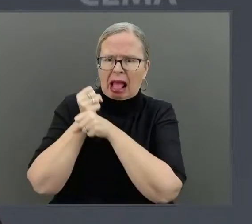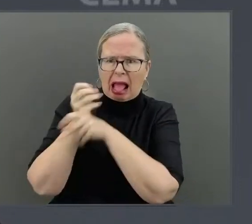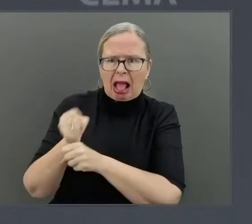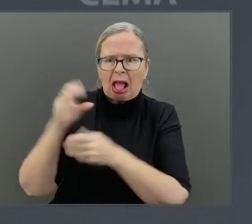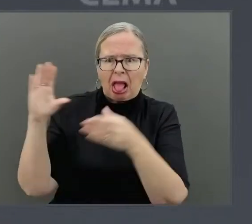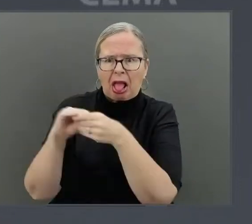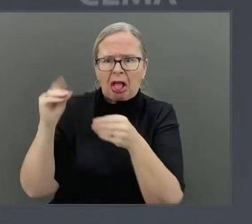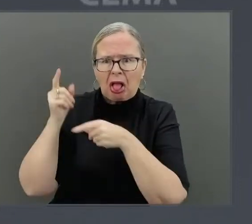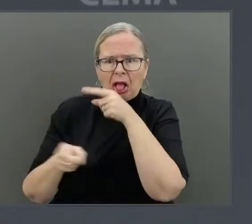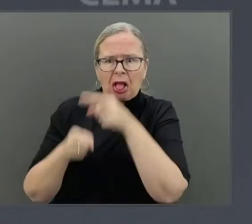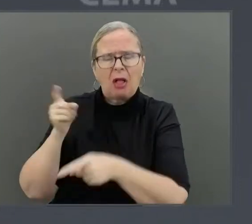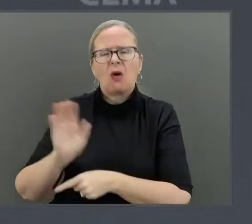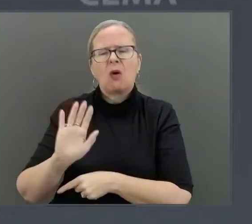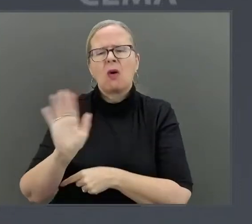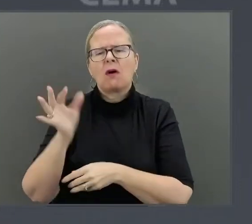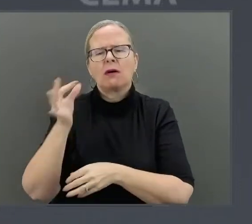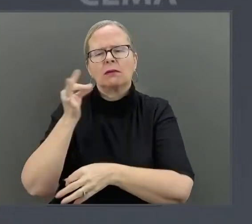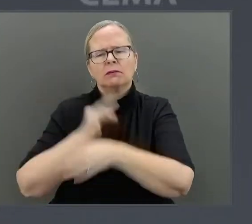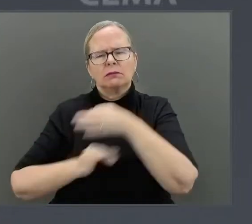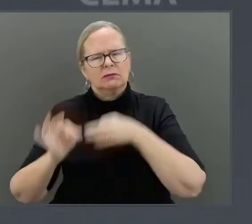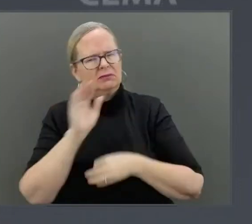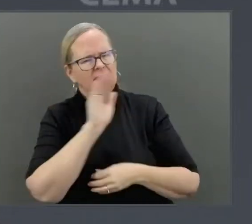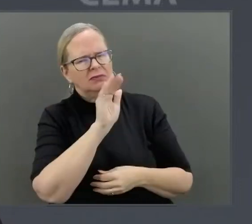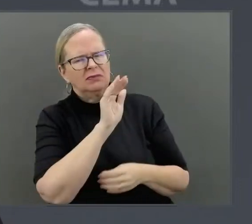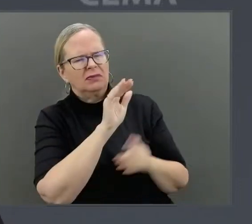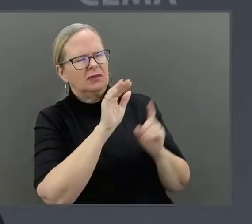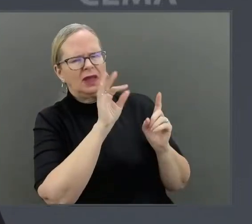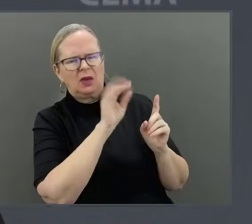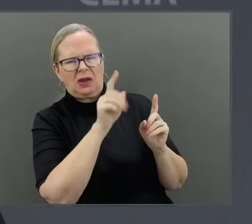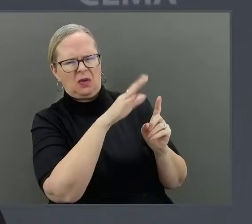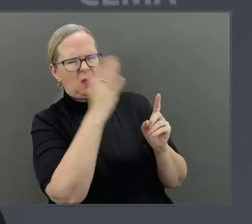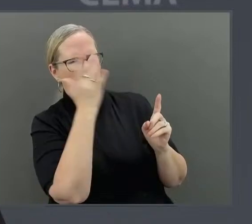received some questions from calgarians about those experiencing homelessness and